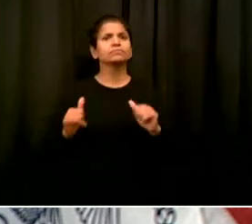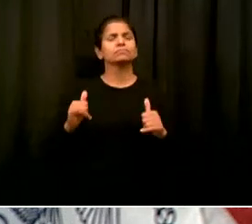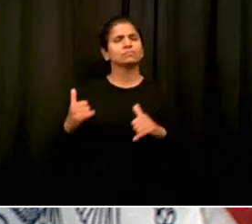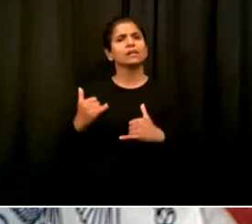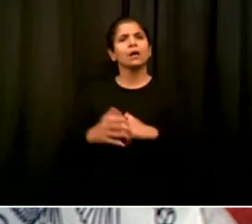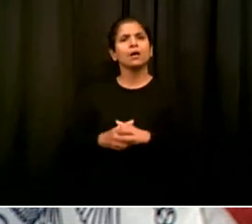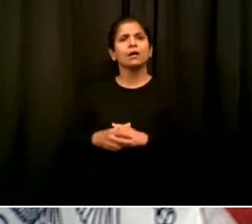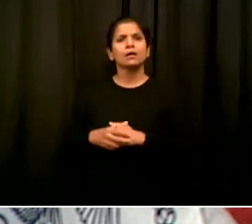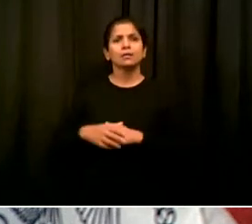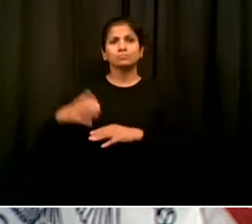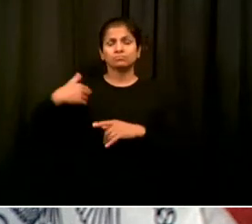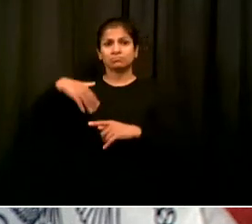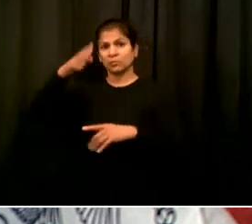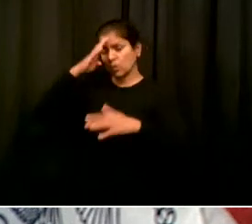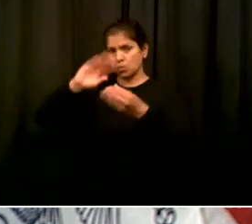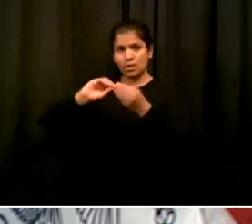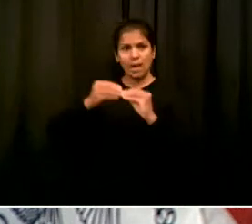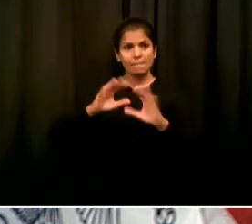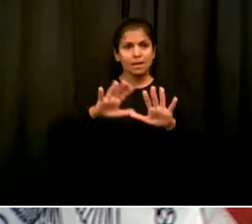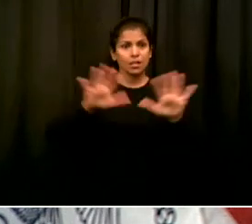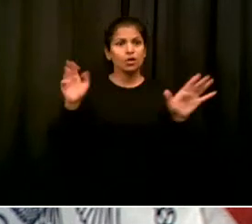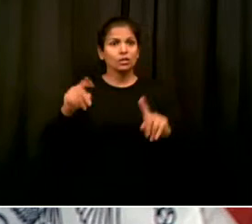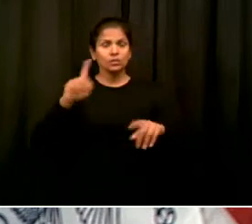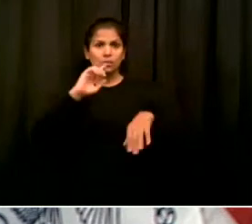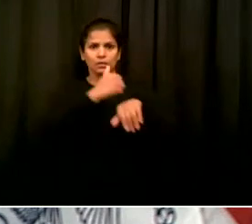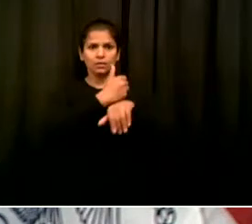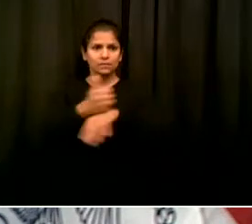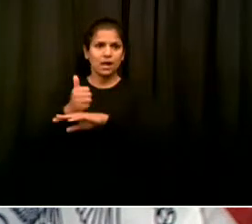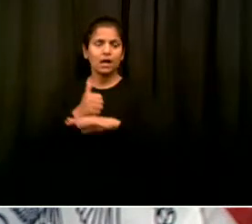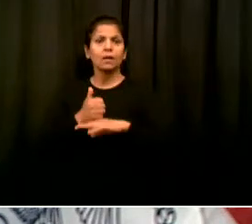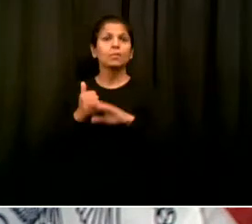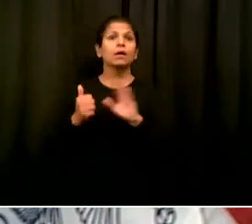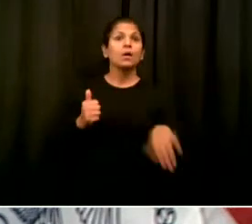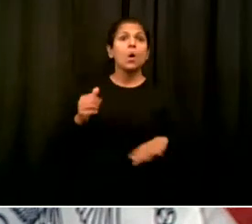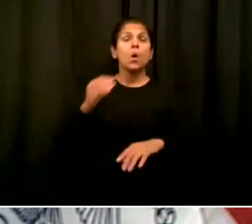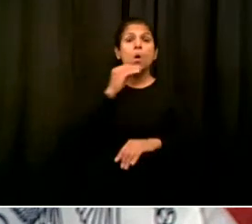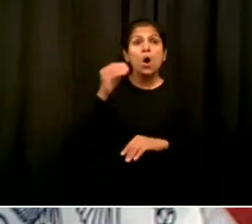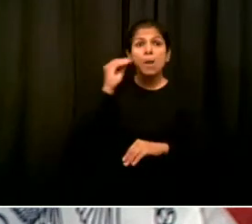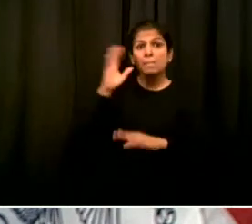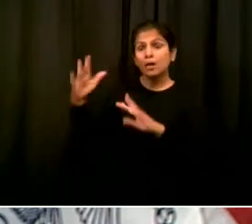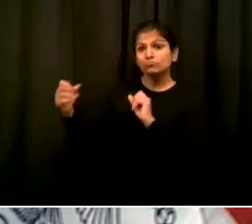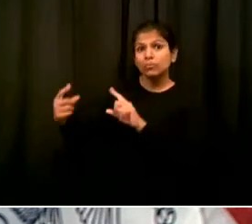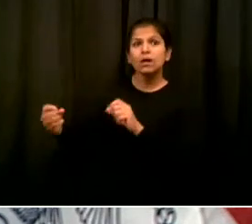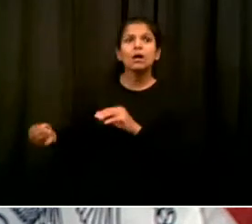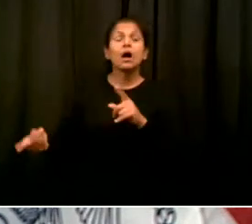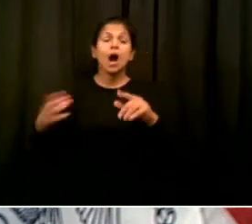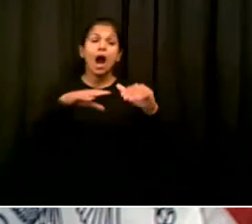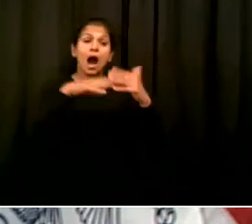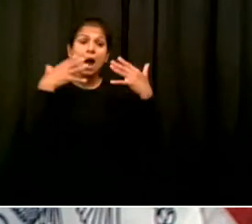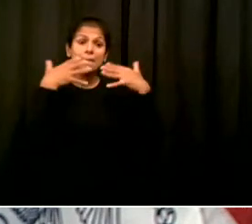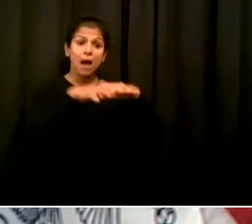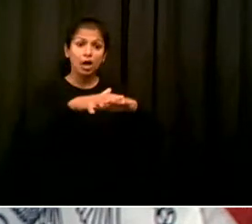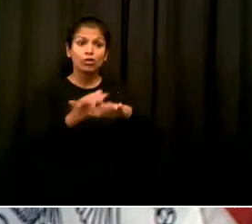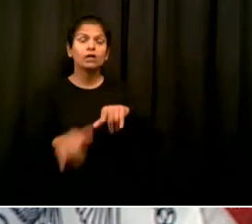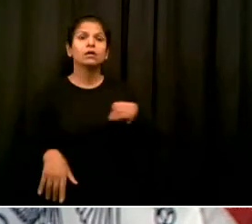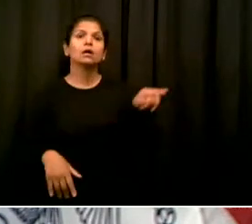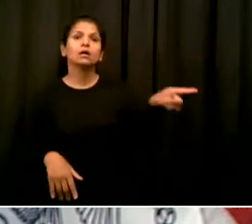PERSONNEL ACCORDINGLY. THE NOT STATIC. THE MOST IMPORTANT THING IS THAT EVERY FAMAMILY THAT WWTANS THEIR CHILD IN SCHOOL SDEERVES THAT